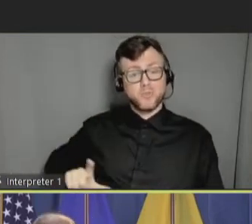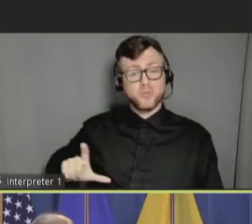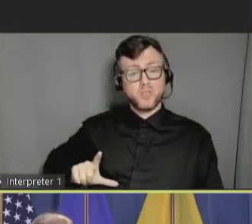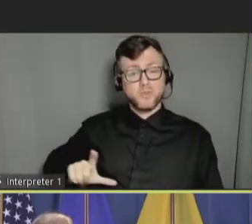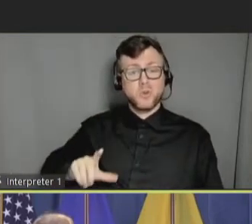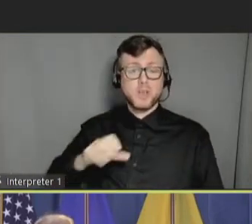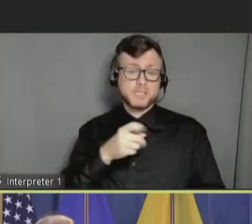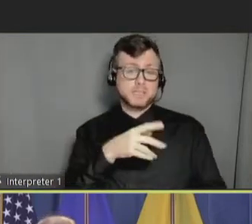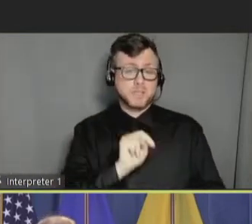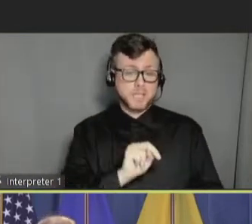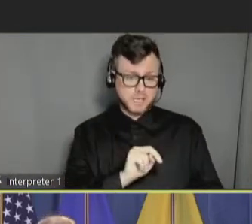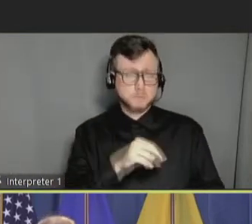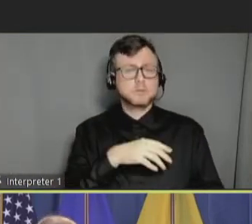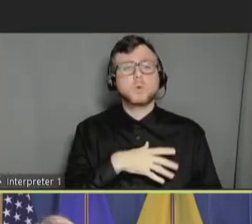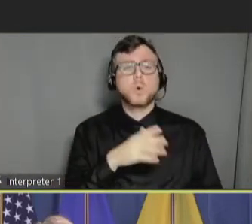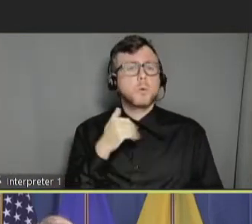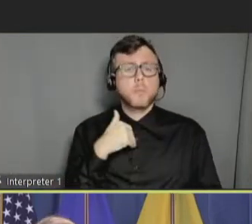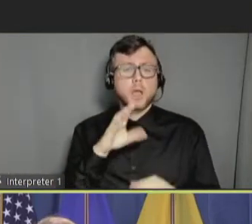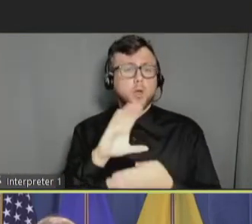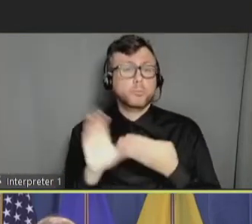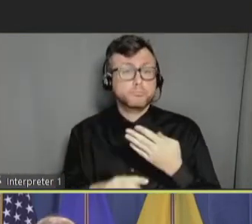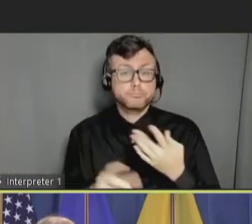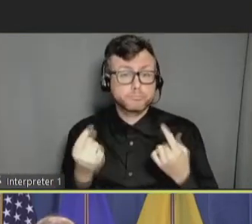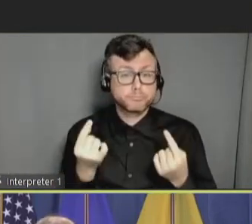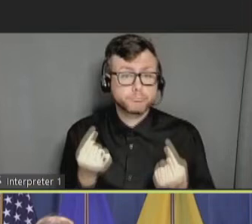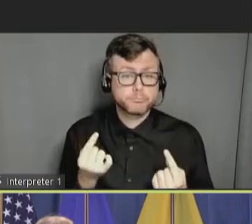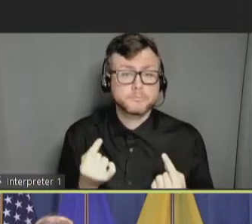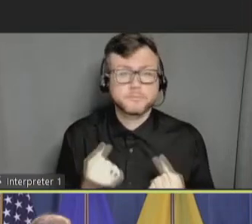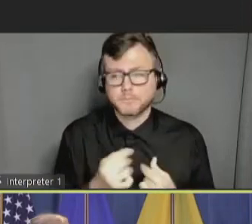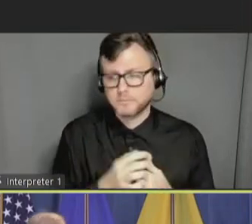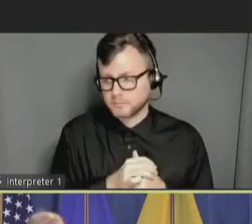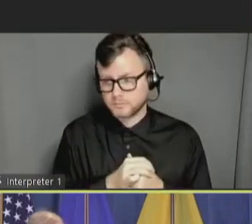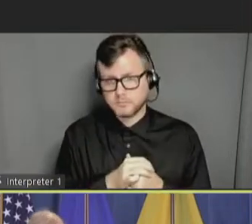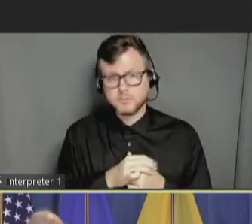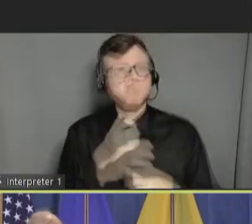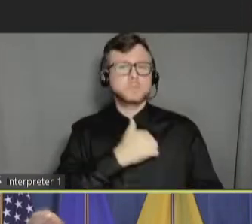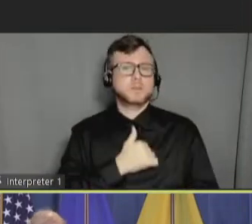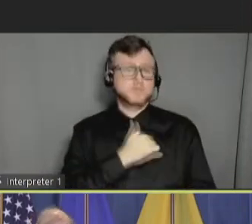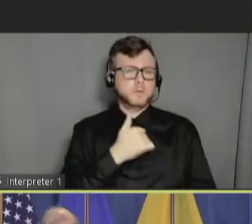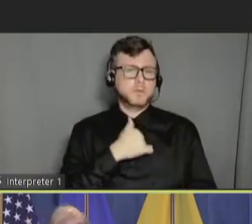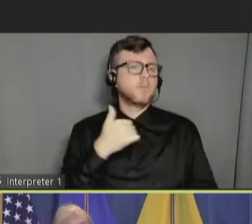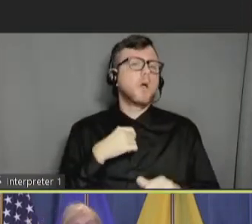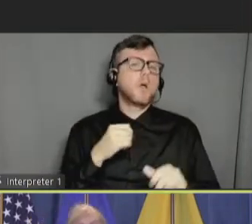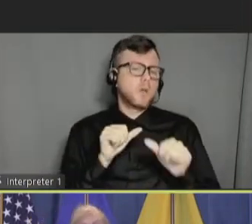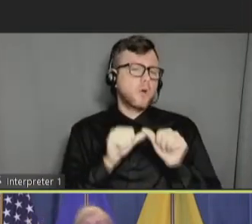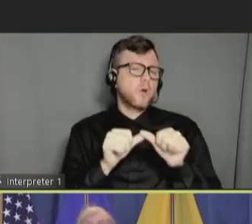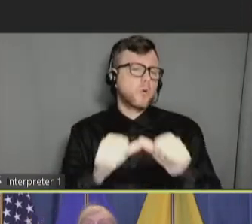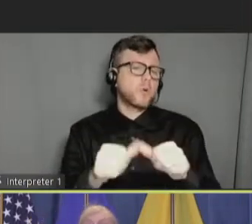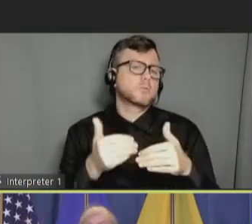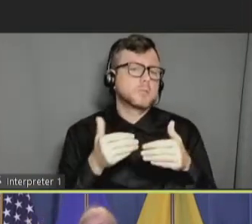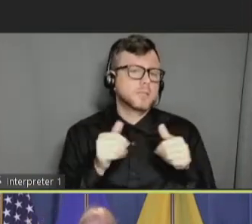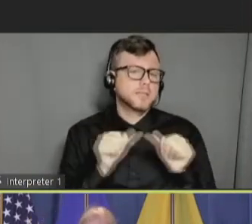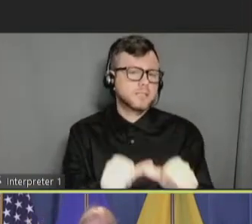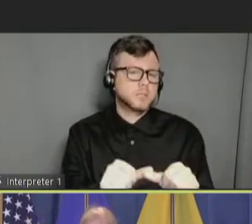So, in conclusion -- sorry, this is an ongoing experiment. We want to increase the stringency